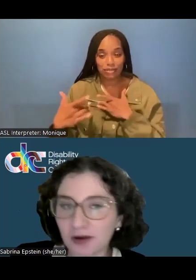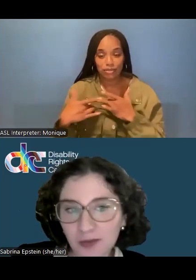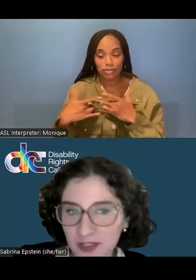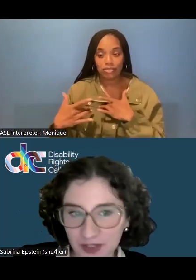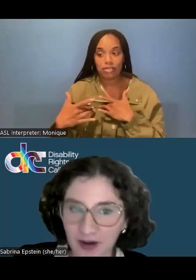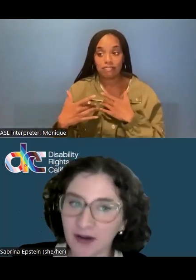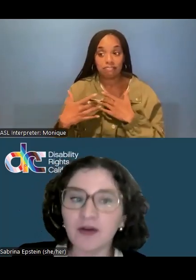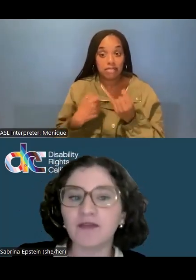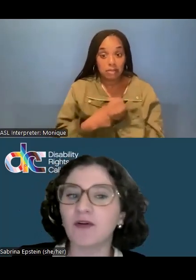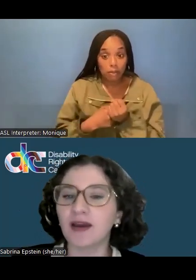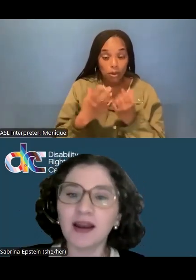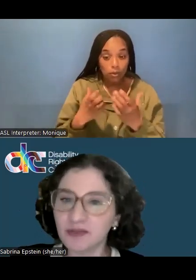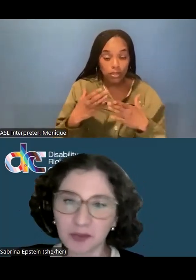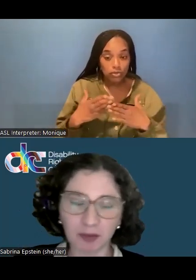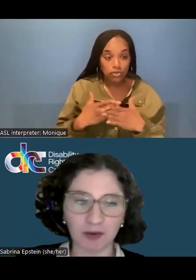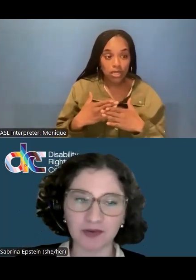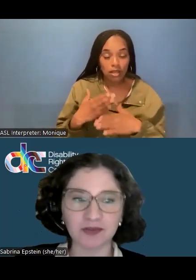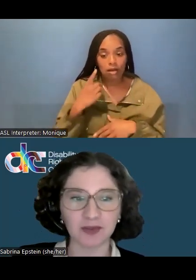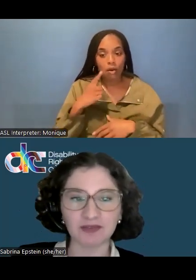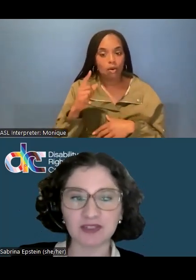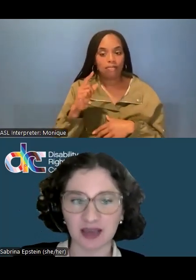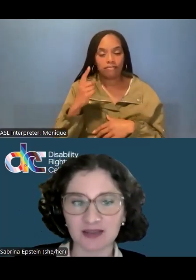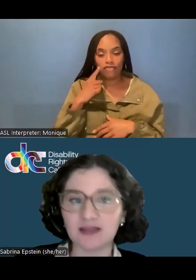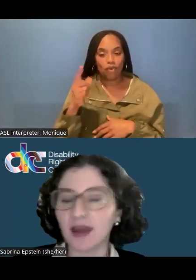you want to share for any of the proposals we discussed today.